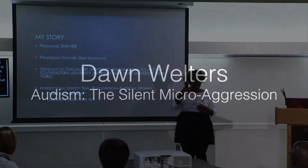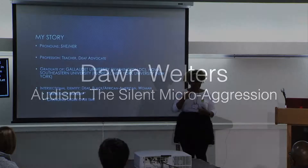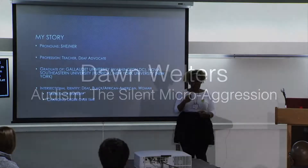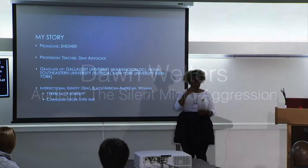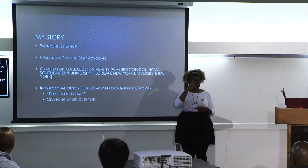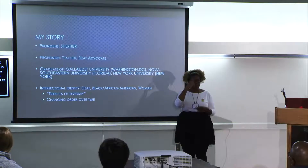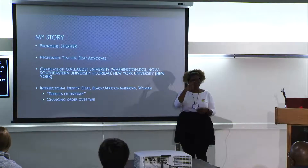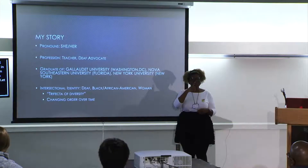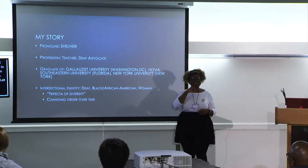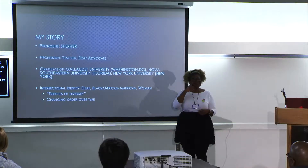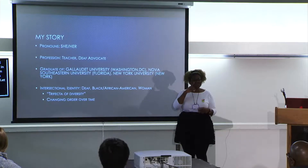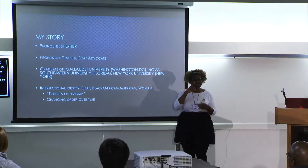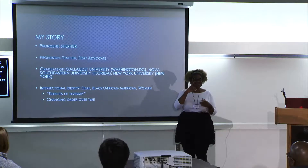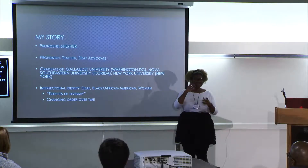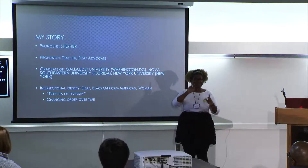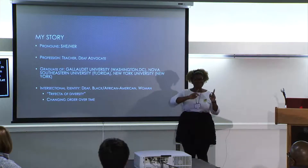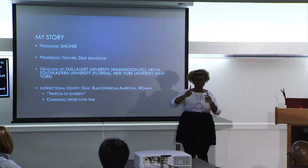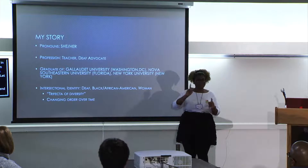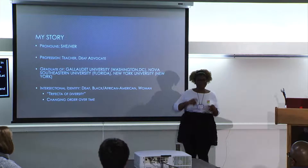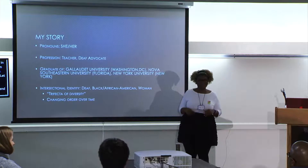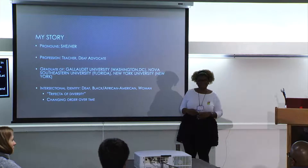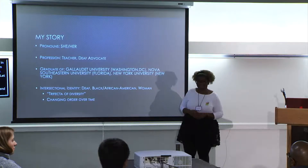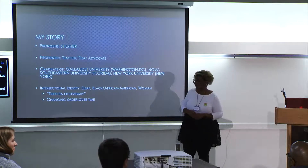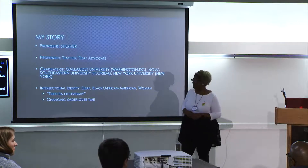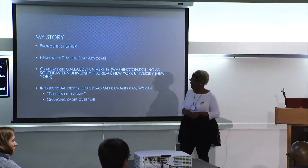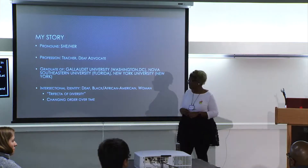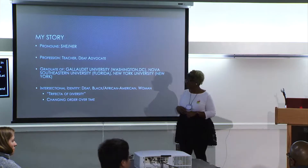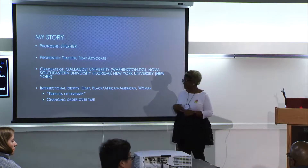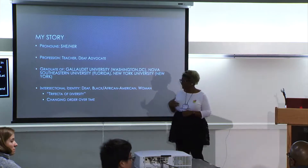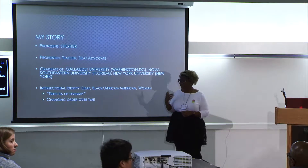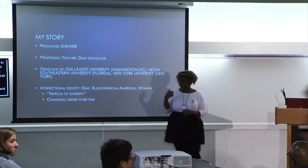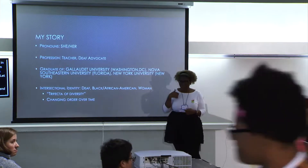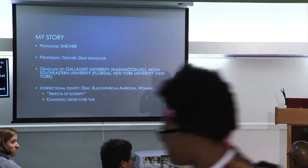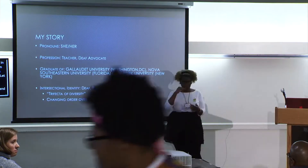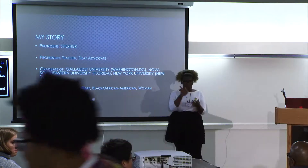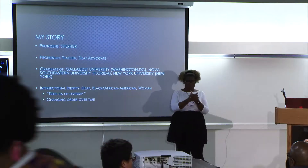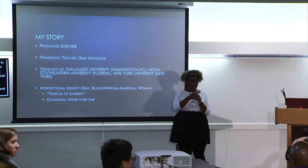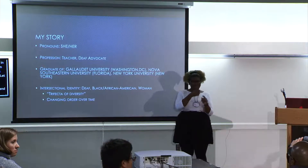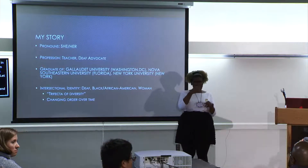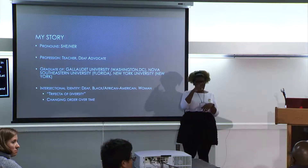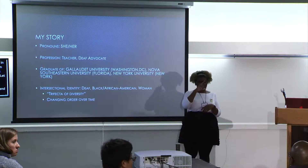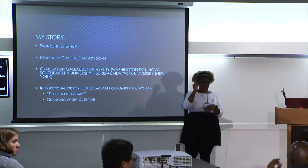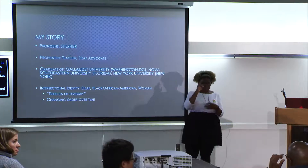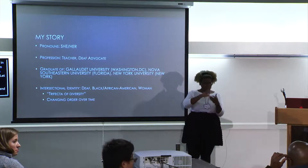I'm an advocate for mental health among deaf individuals.